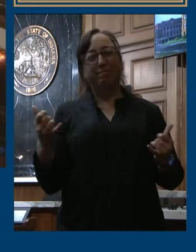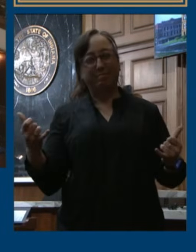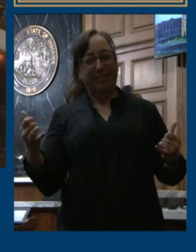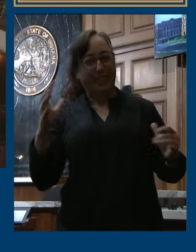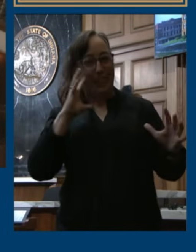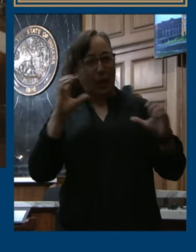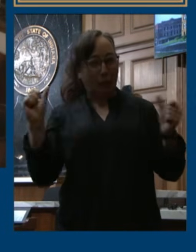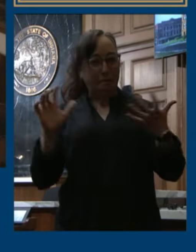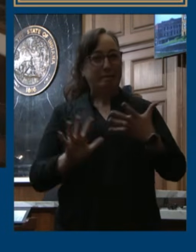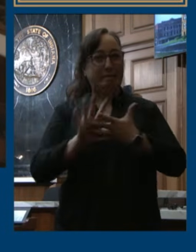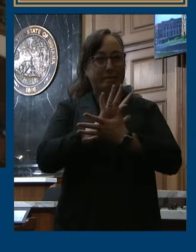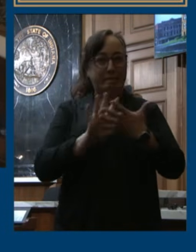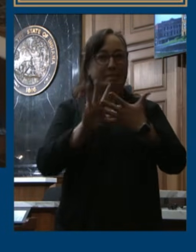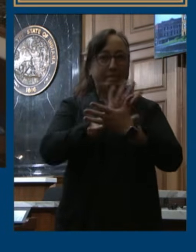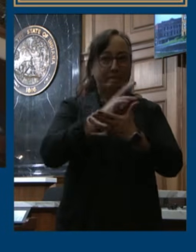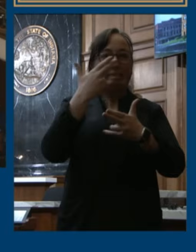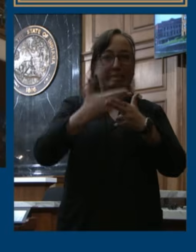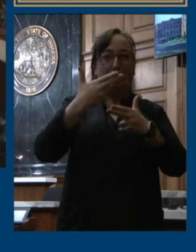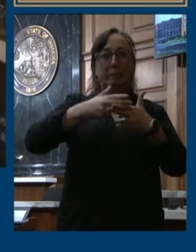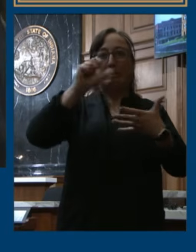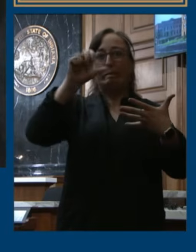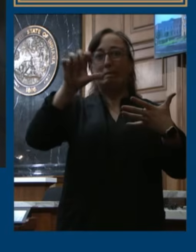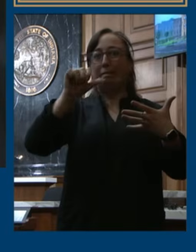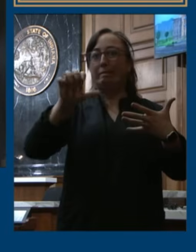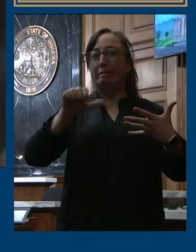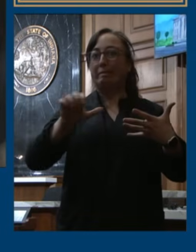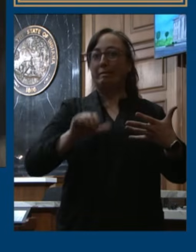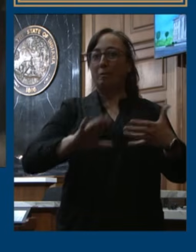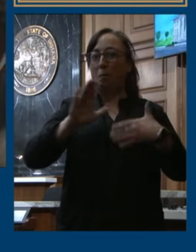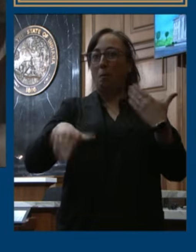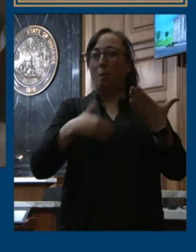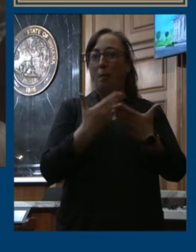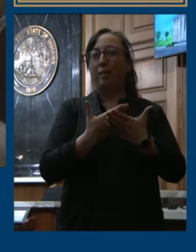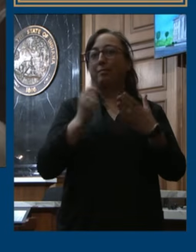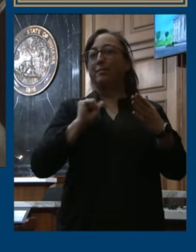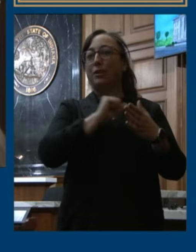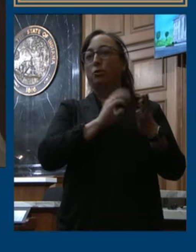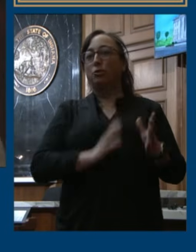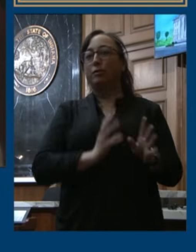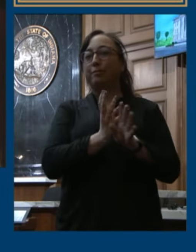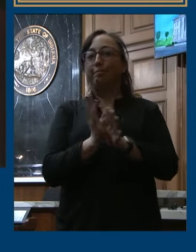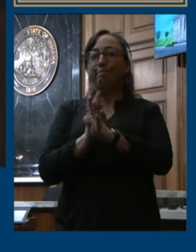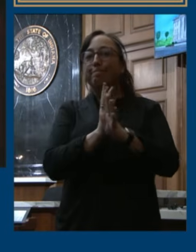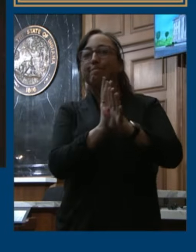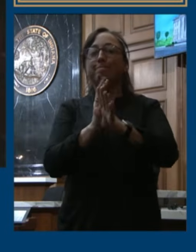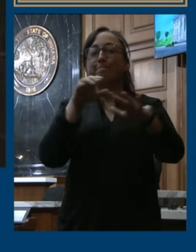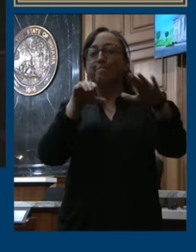SENATOR RODNEY POL, SENATOR MARK SPENCER, REPRESENTATIVE CHRIS JETER, REPRESENTATIVE